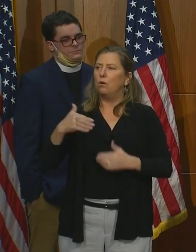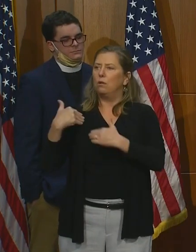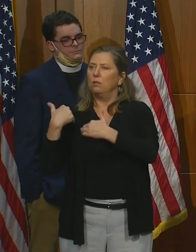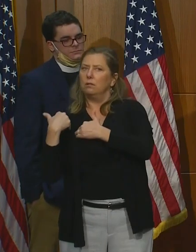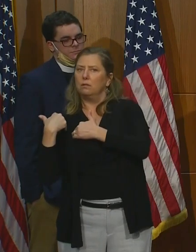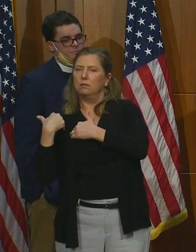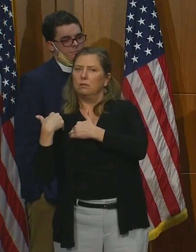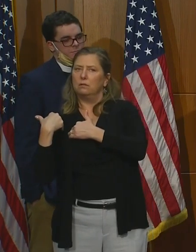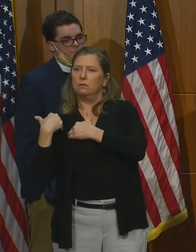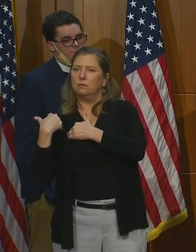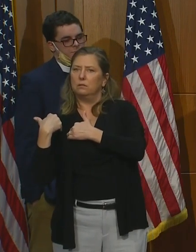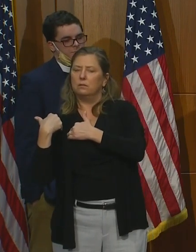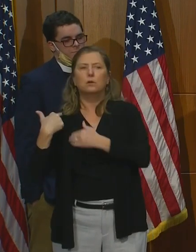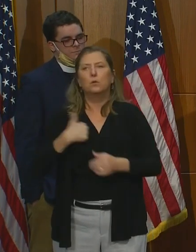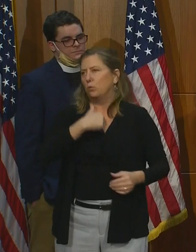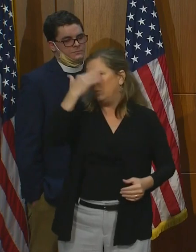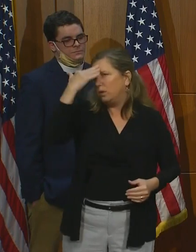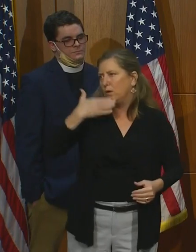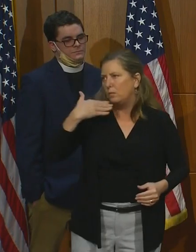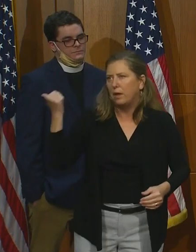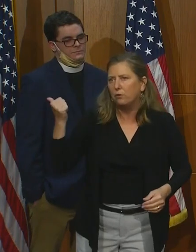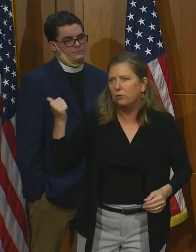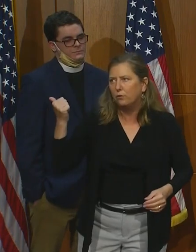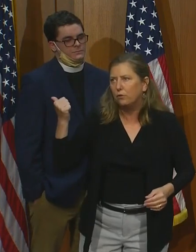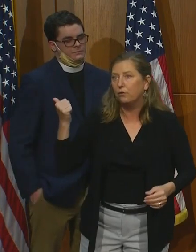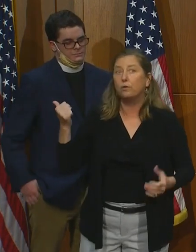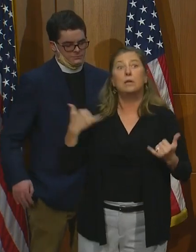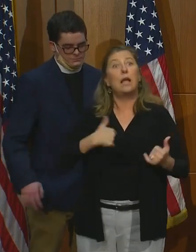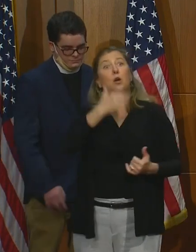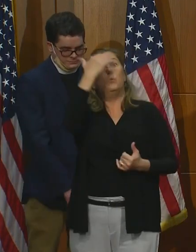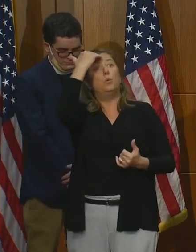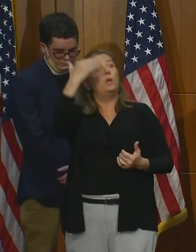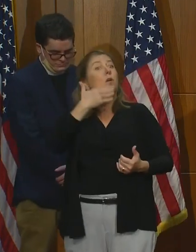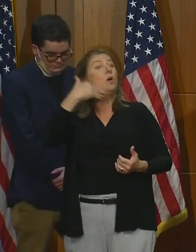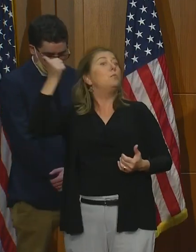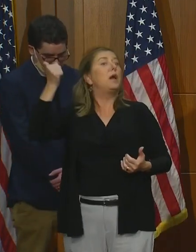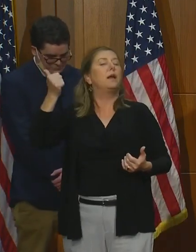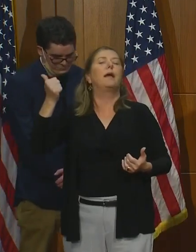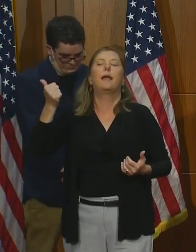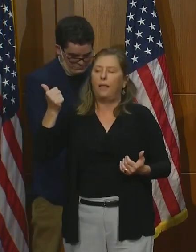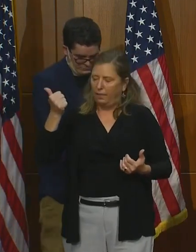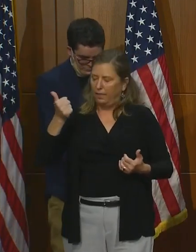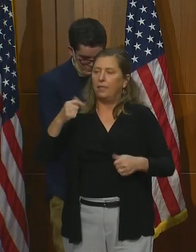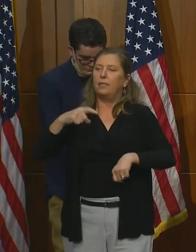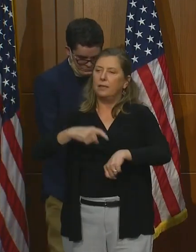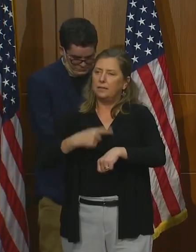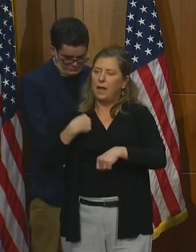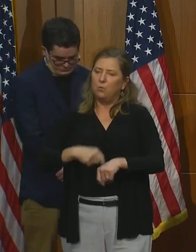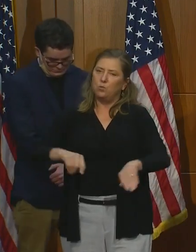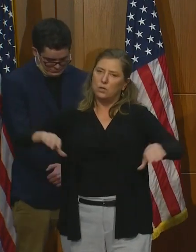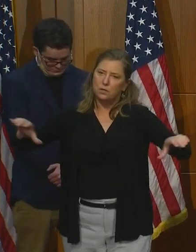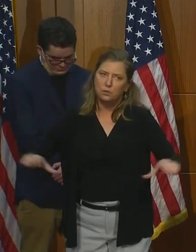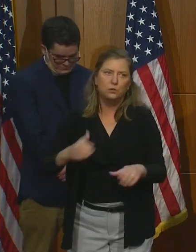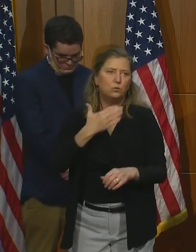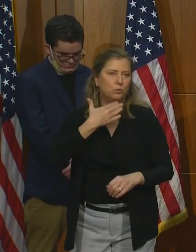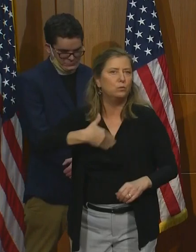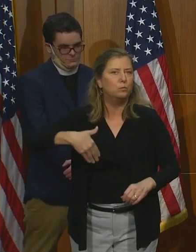DUTY. WE KNOW BETTER AND NOW